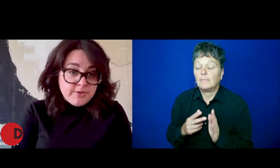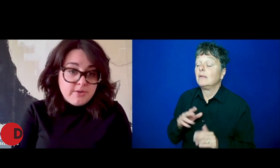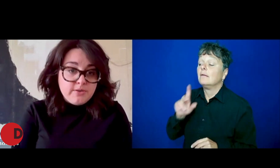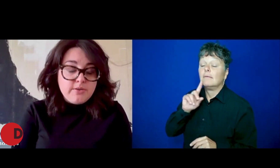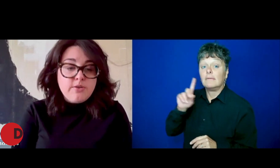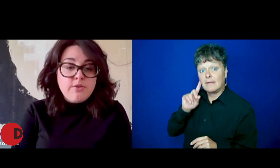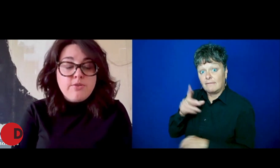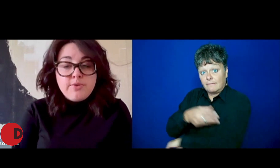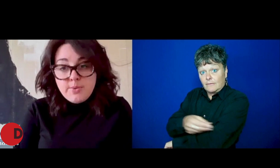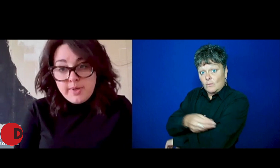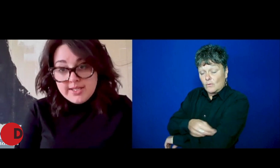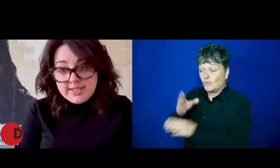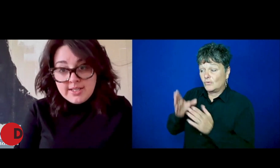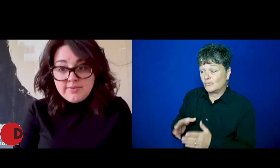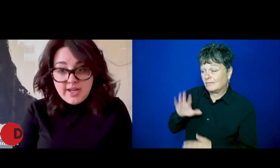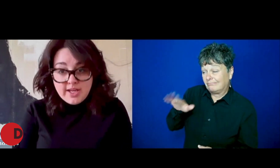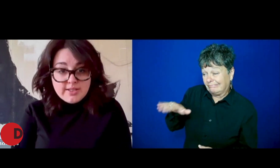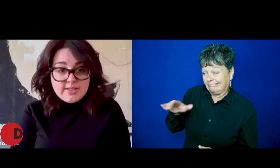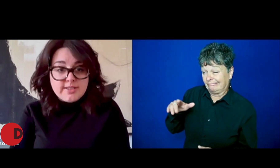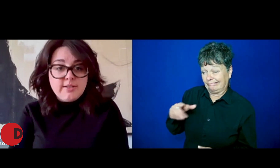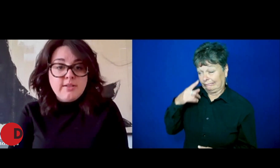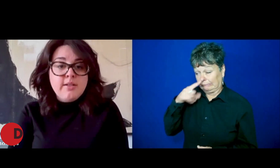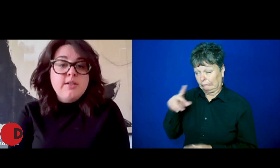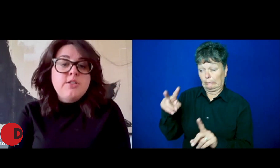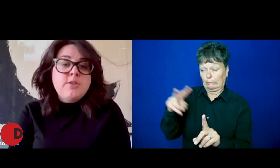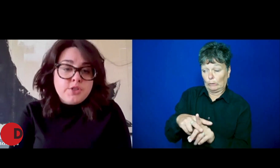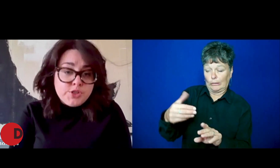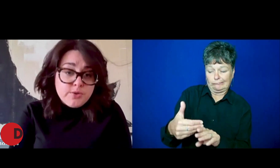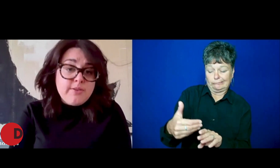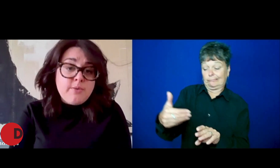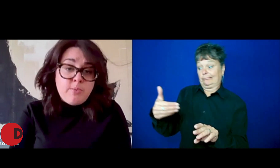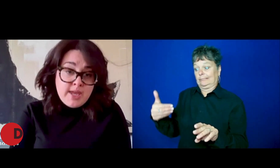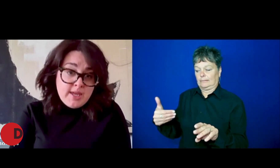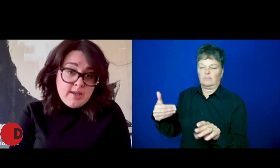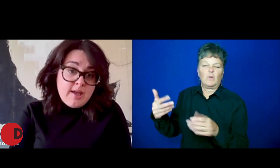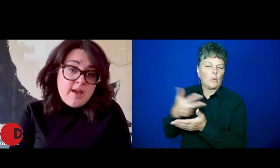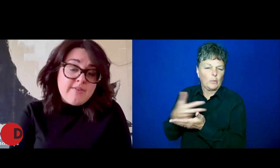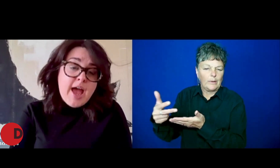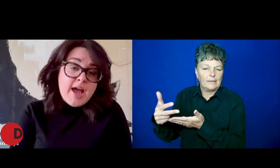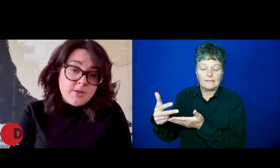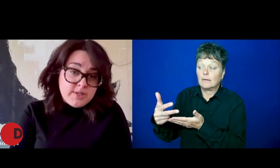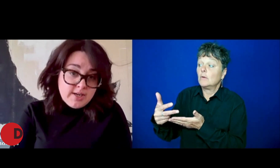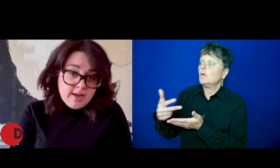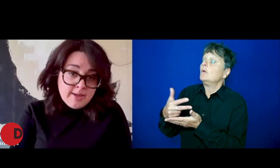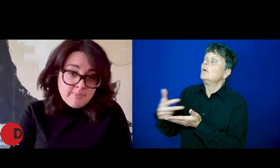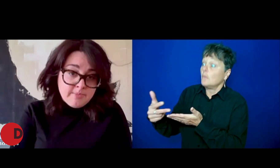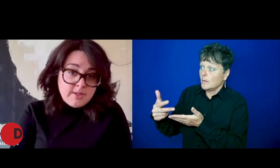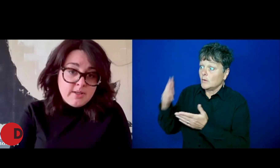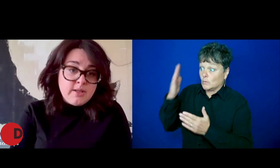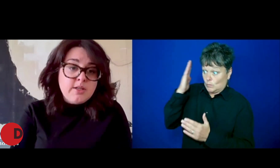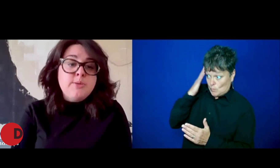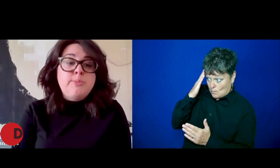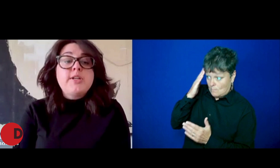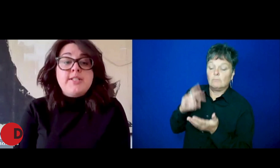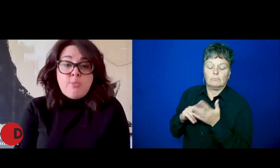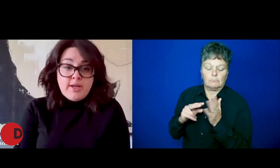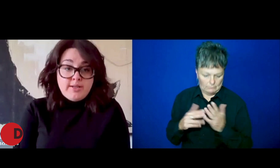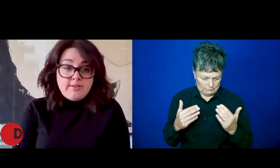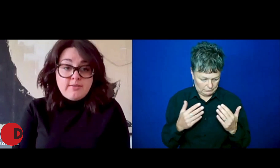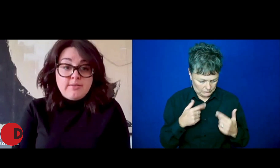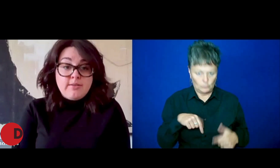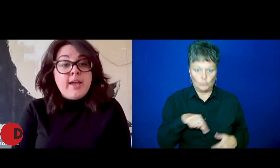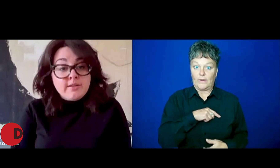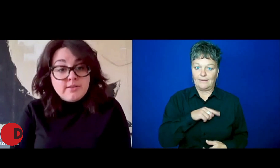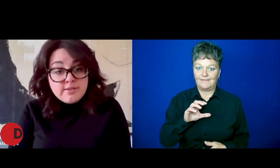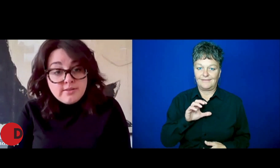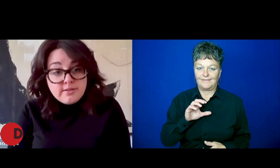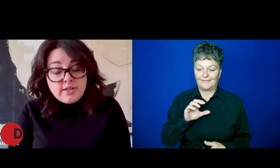ensure we have adequate time to book someone and